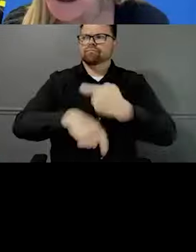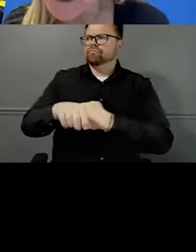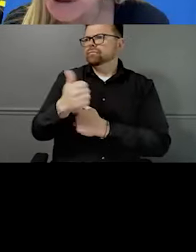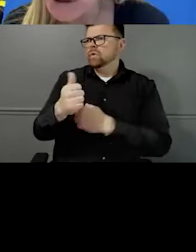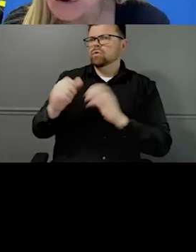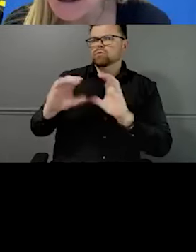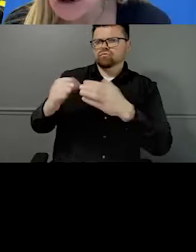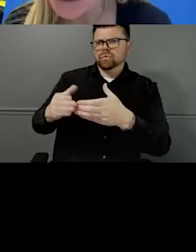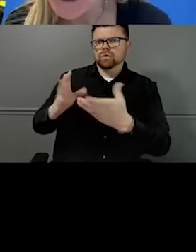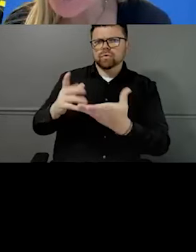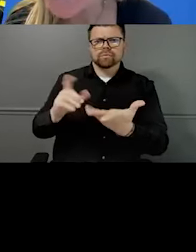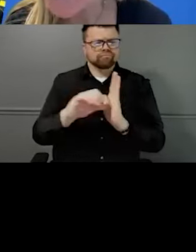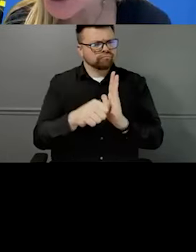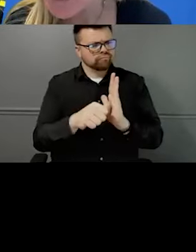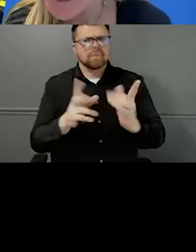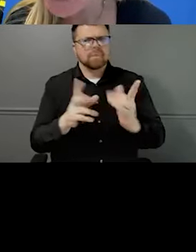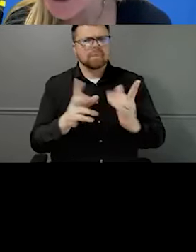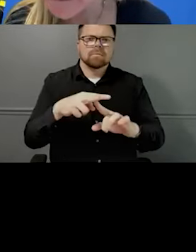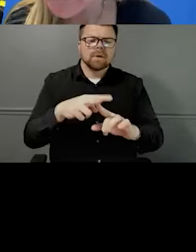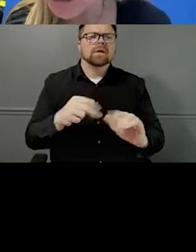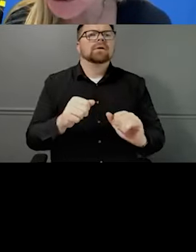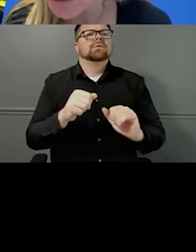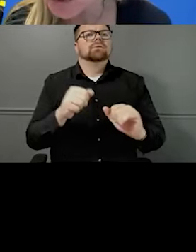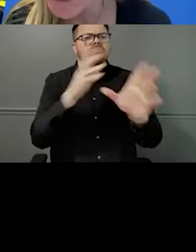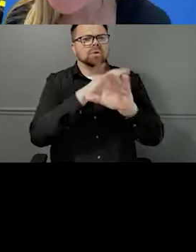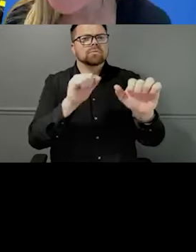National Security Presidential Memorandum 33